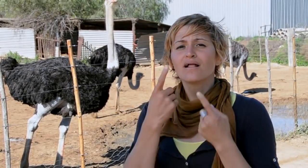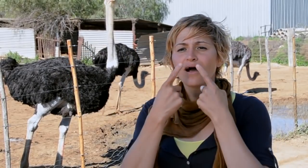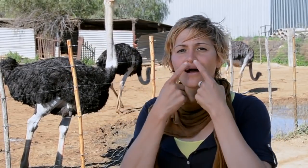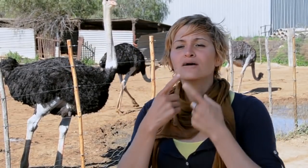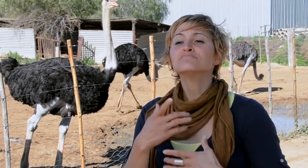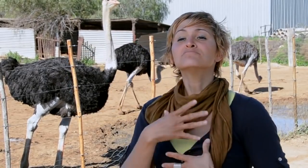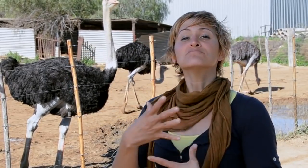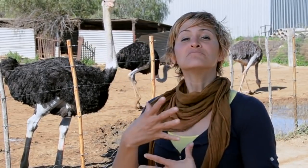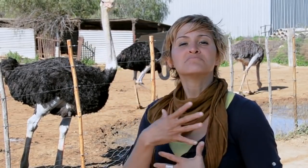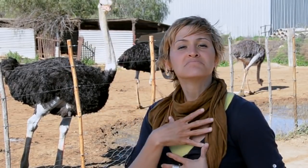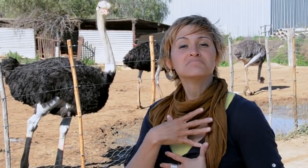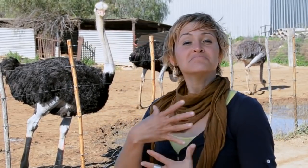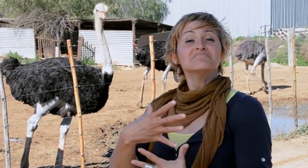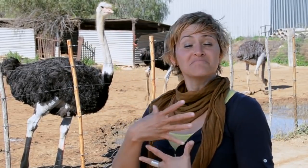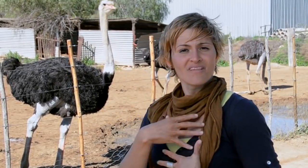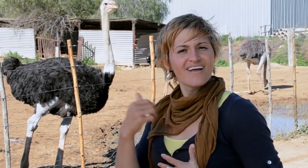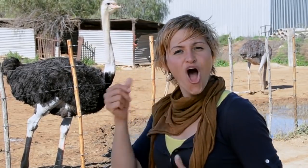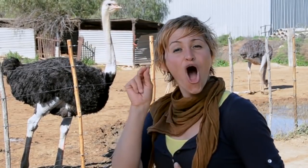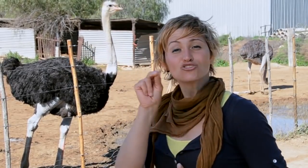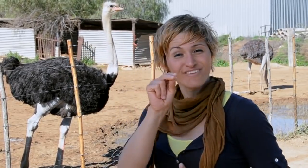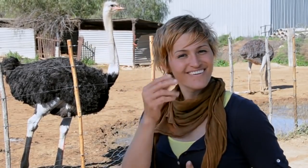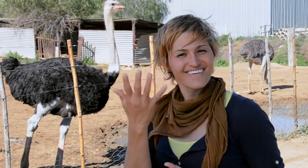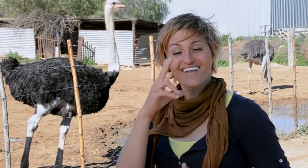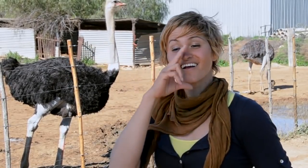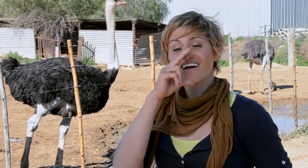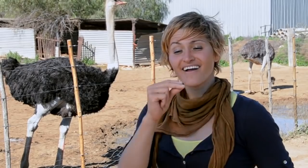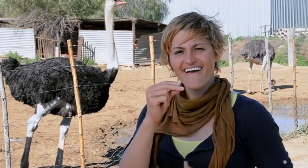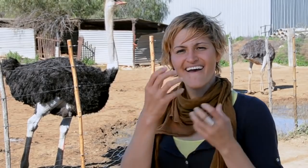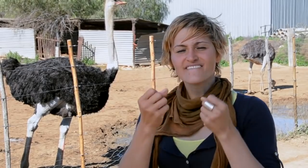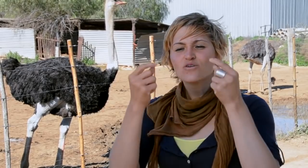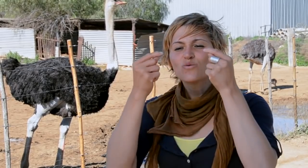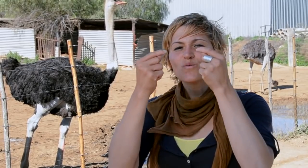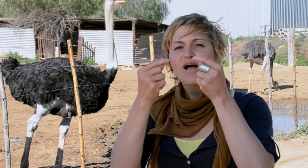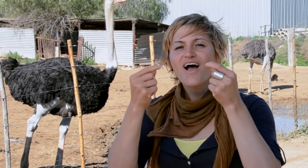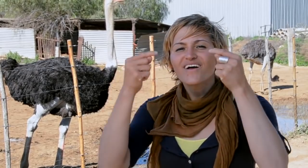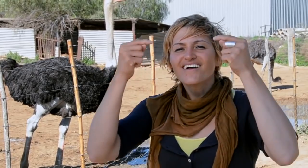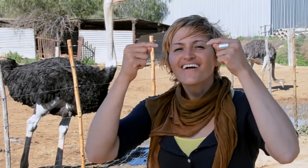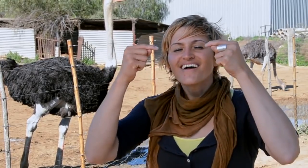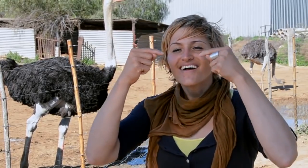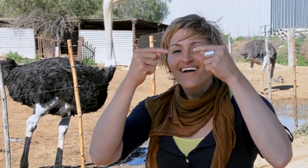Ostriches’ beaks have two holes that they do